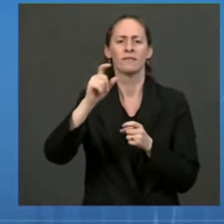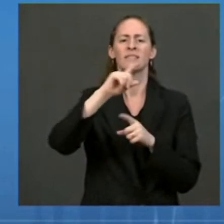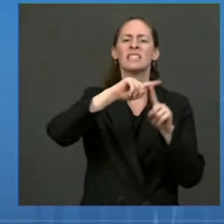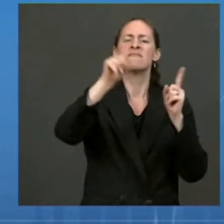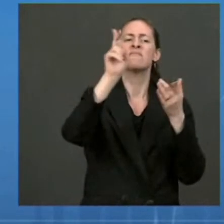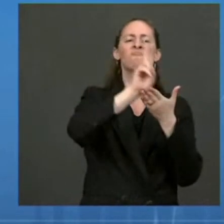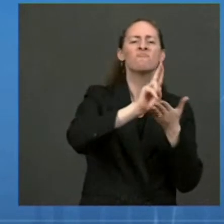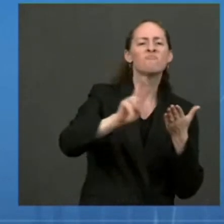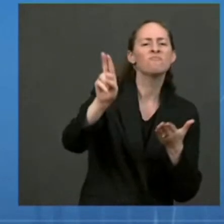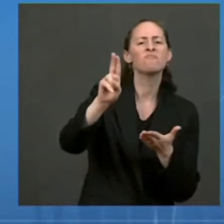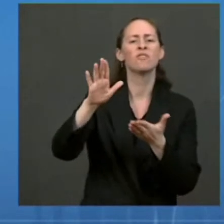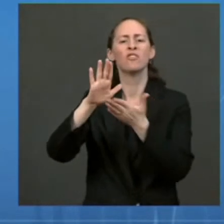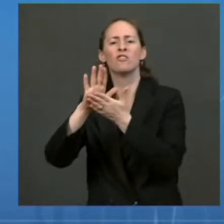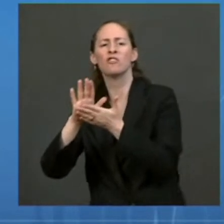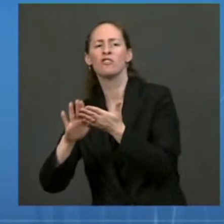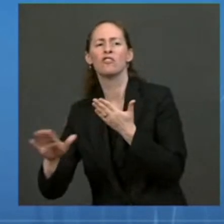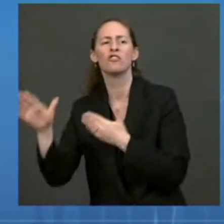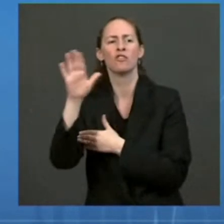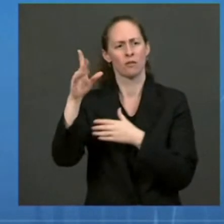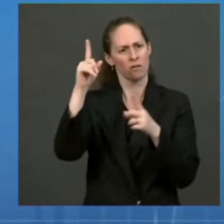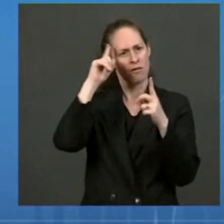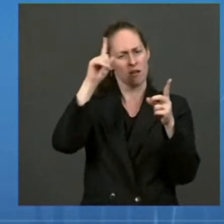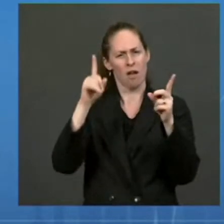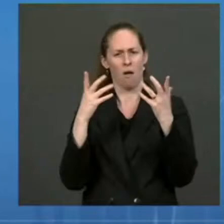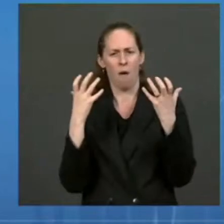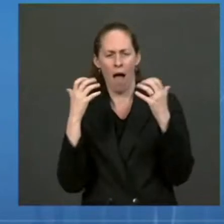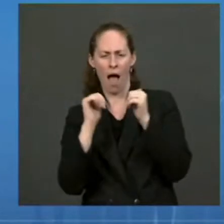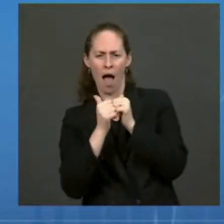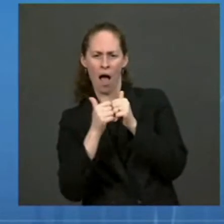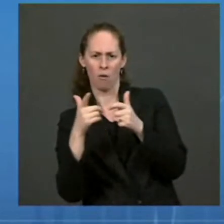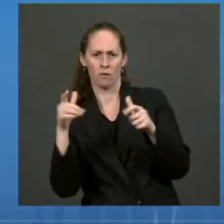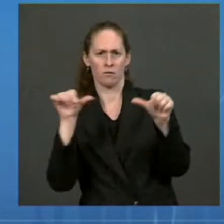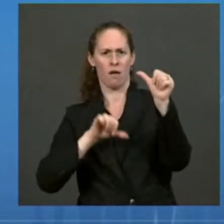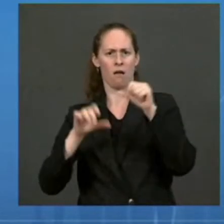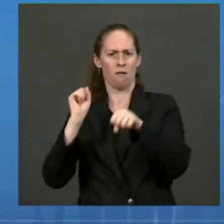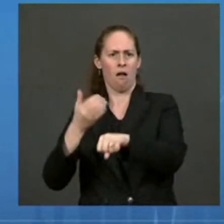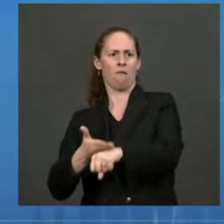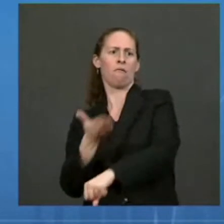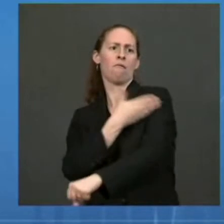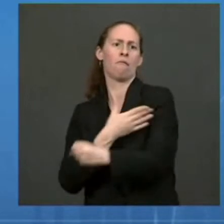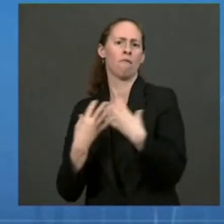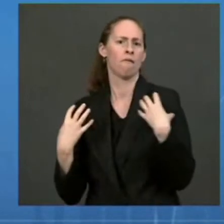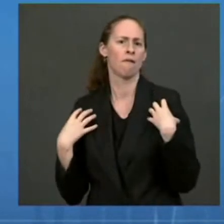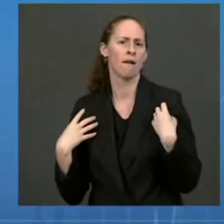LANGONE HEALTH AND THEY WILL MAKE 30 SUB AWARDS TO INSTITUTIONS THAT WILL SERVE AS THE CORE OF THIS RECOVERY